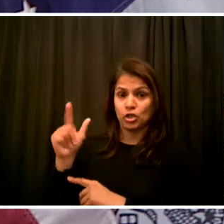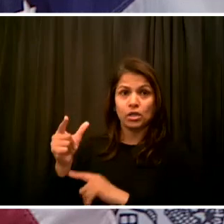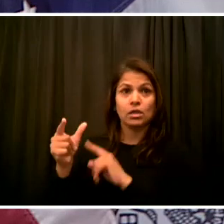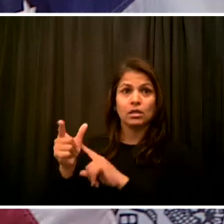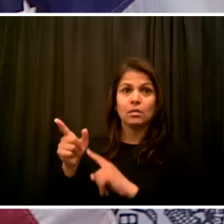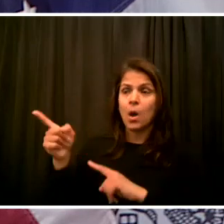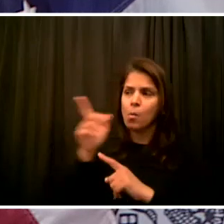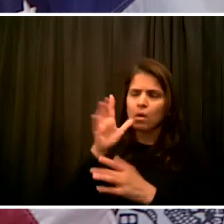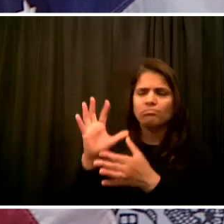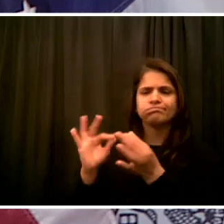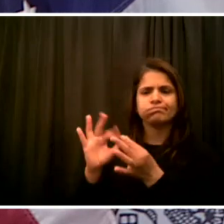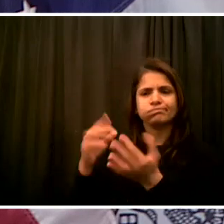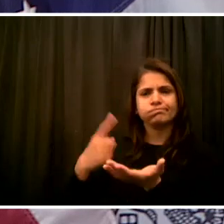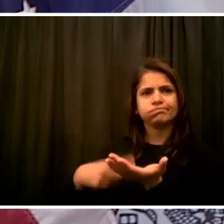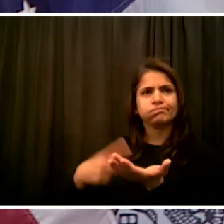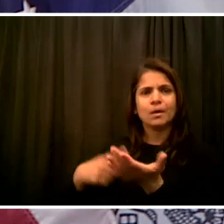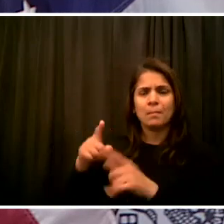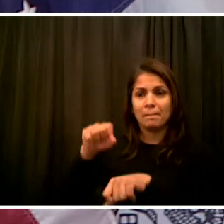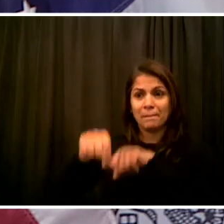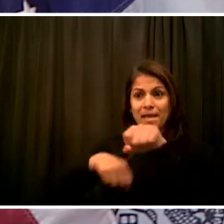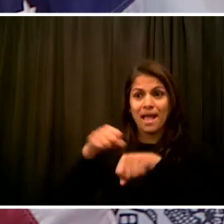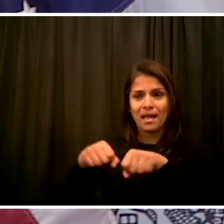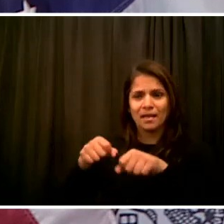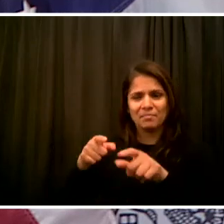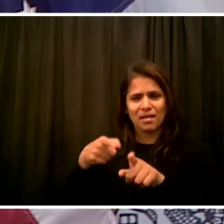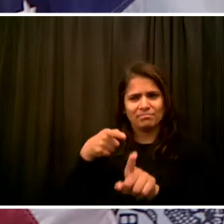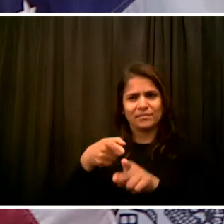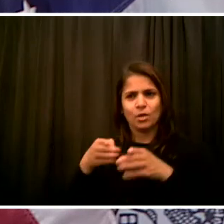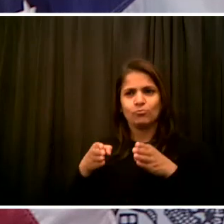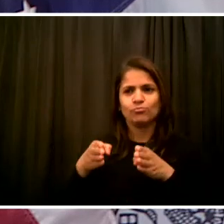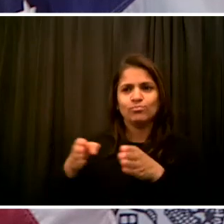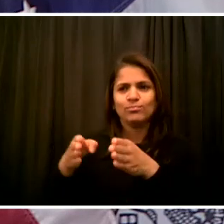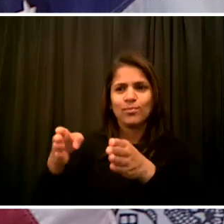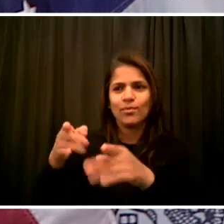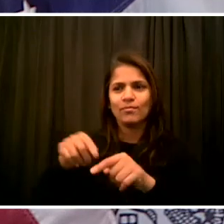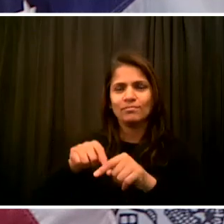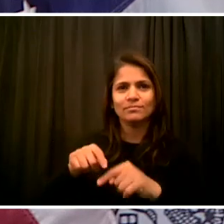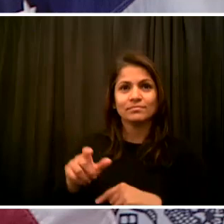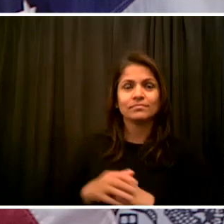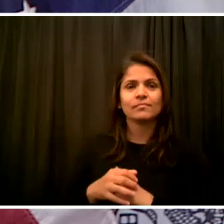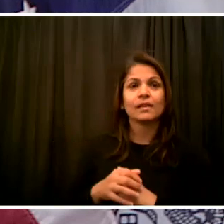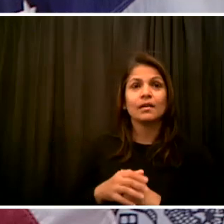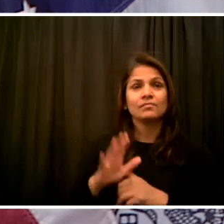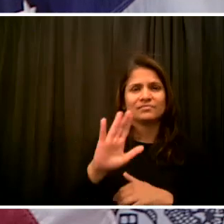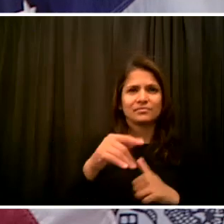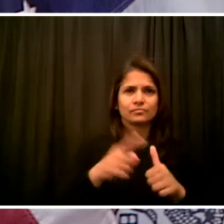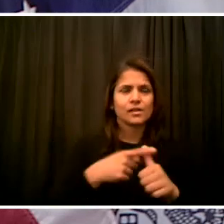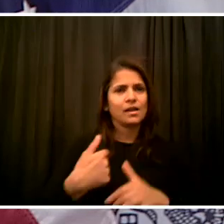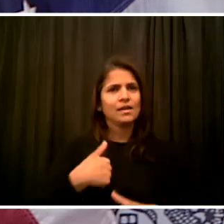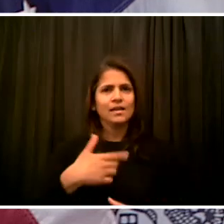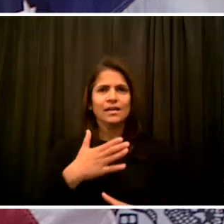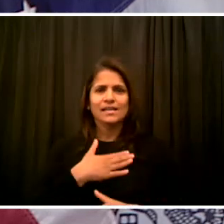COMMISSIONER CAN TELL YOU THIS AT THIS MOMENT.